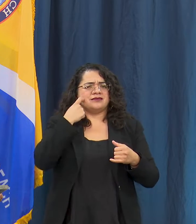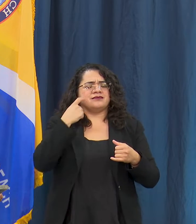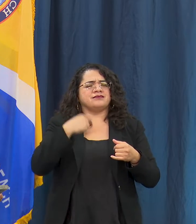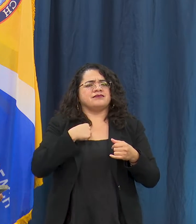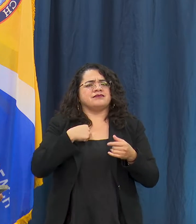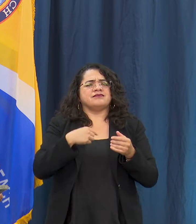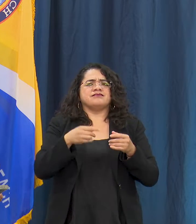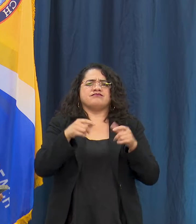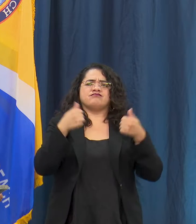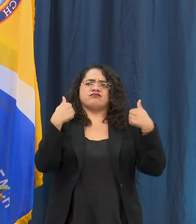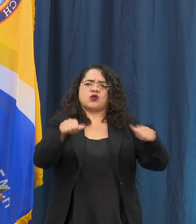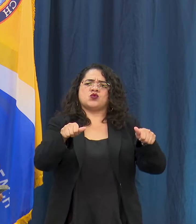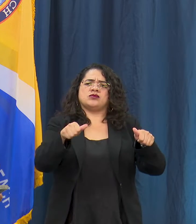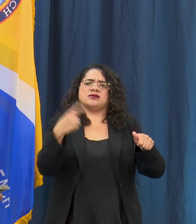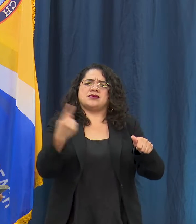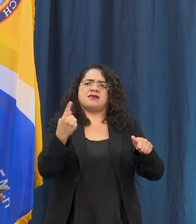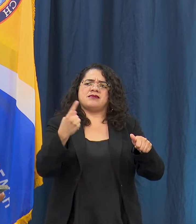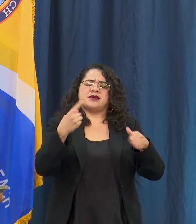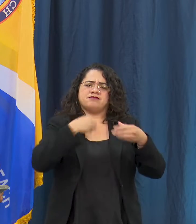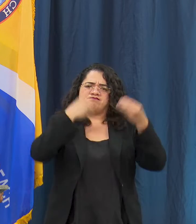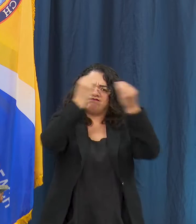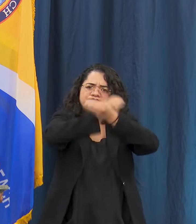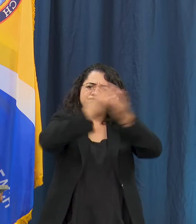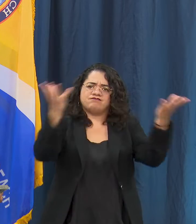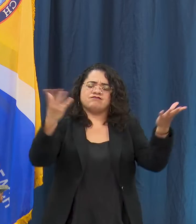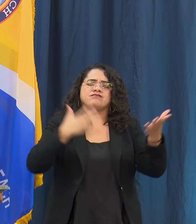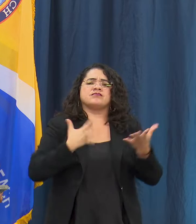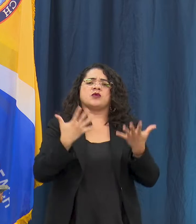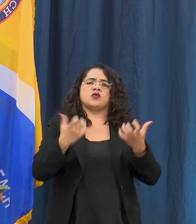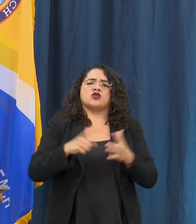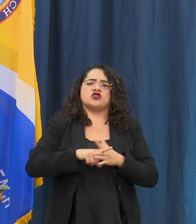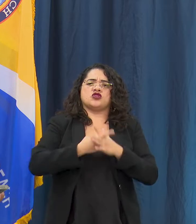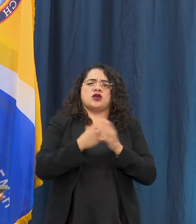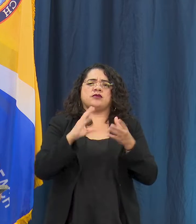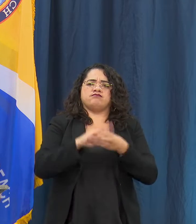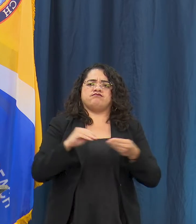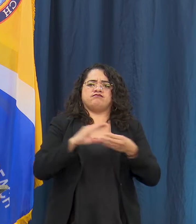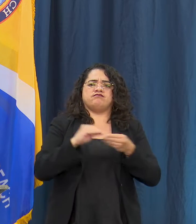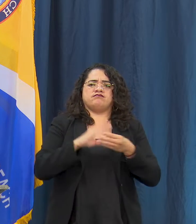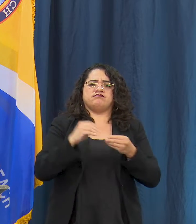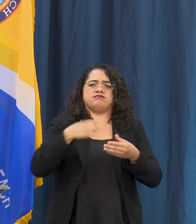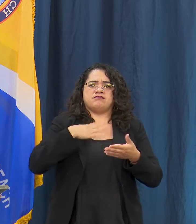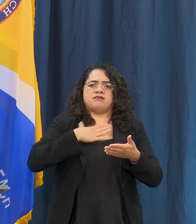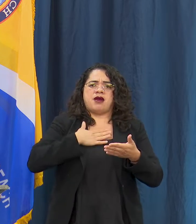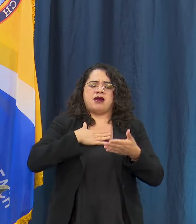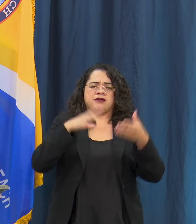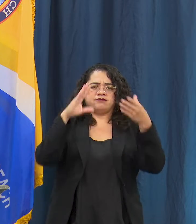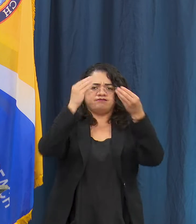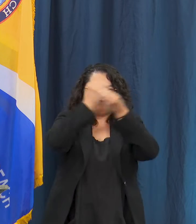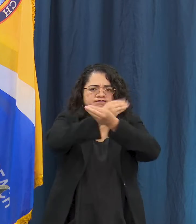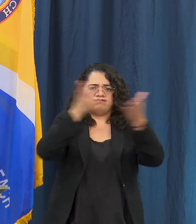want to begin with that this evening. As Americans from all walks of life